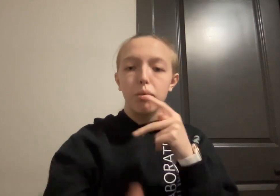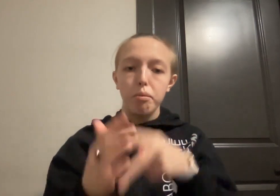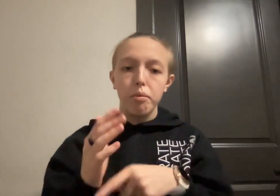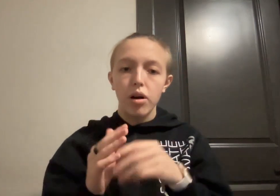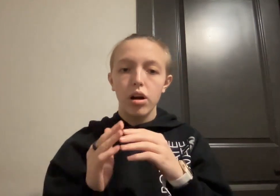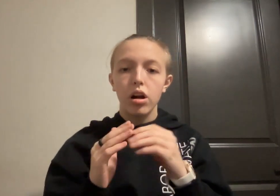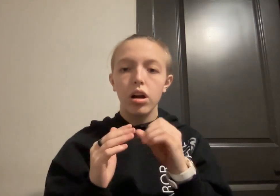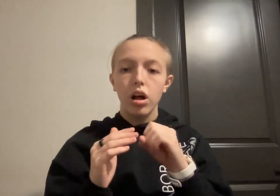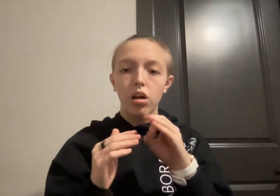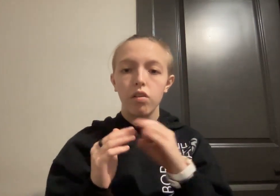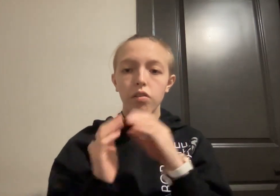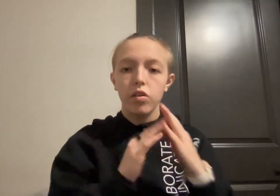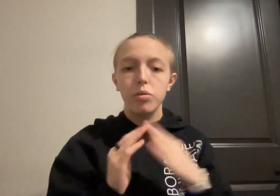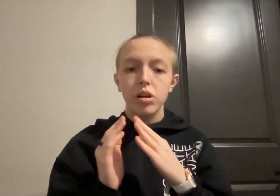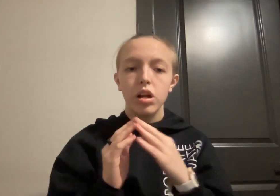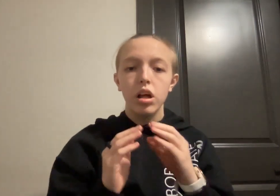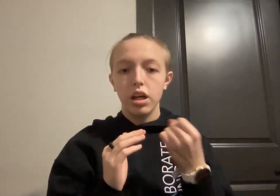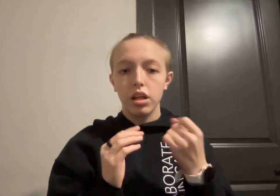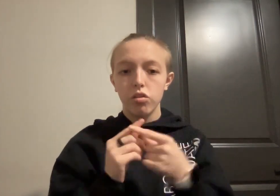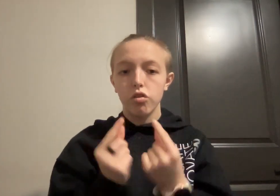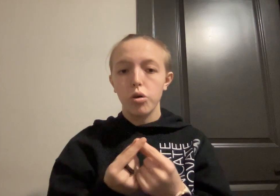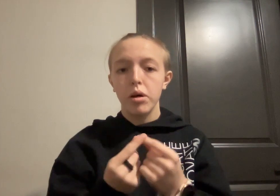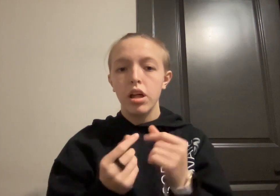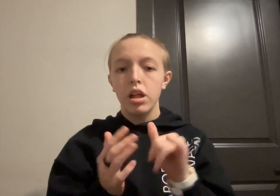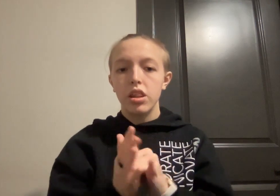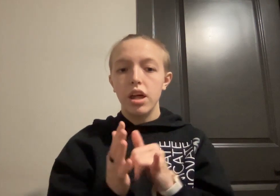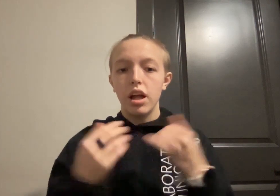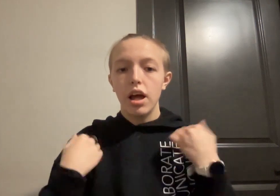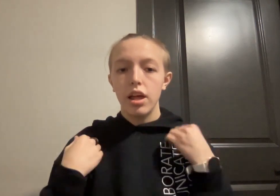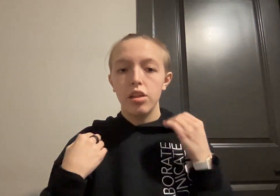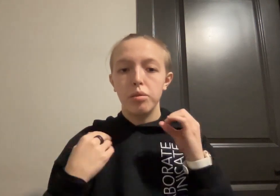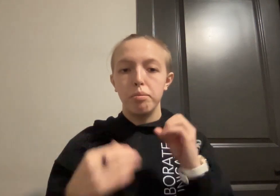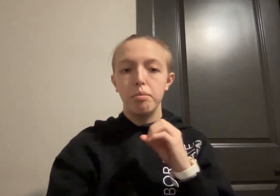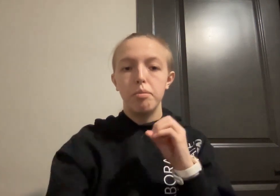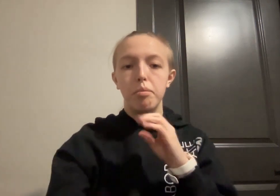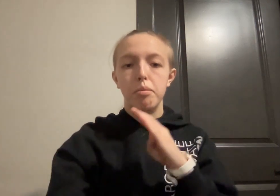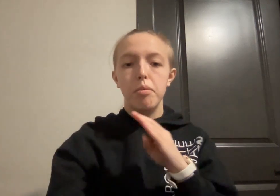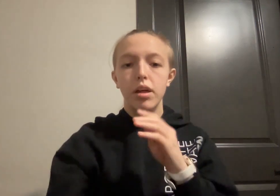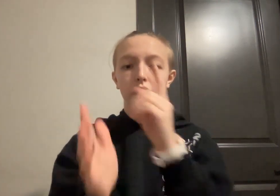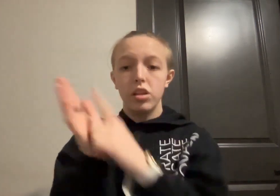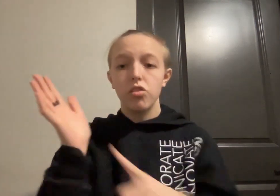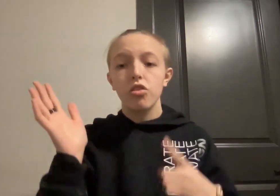of a community a group that has been discriminated